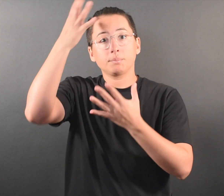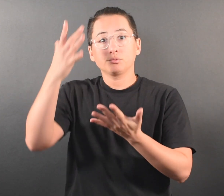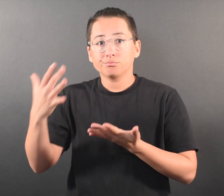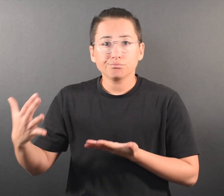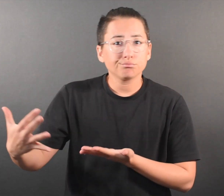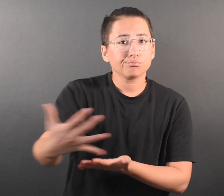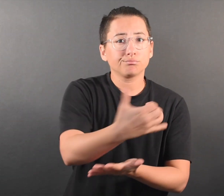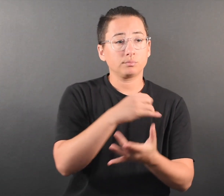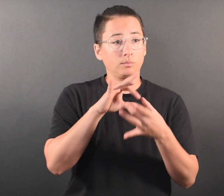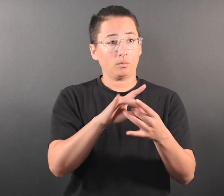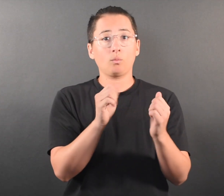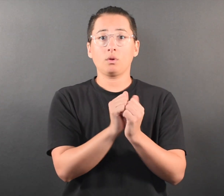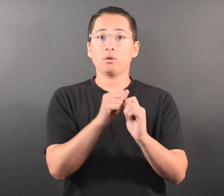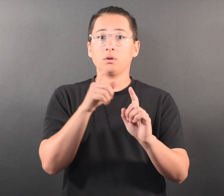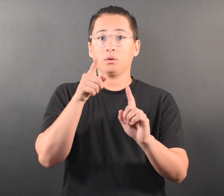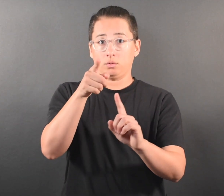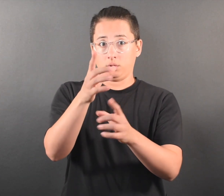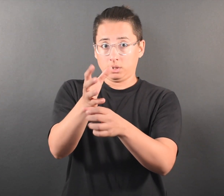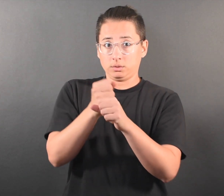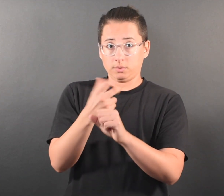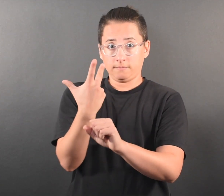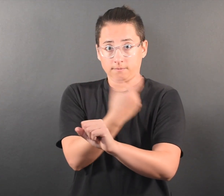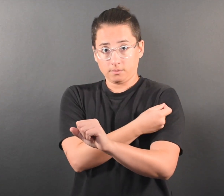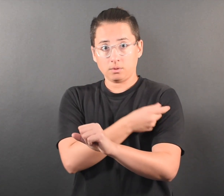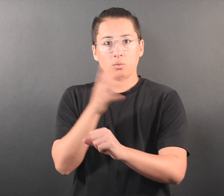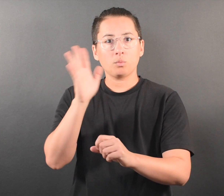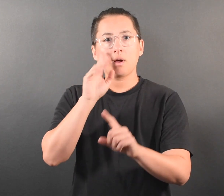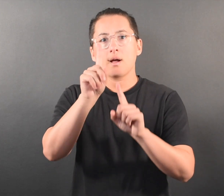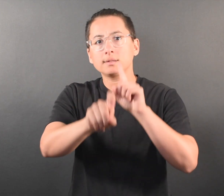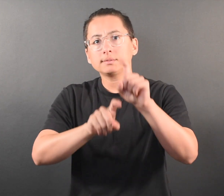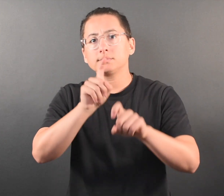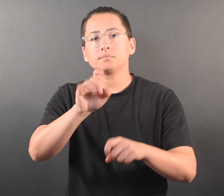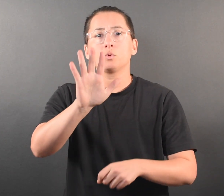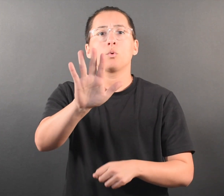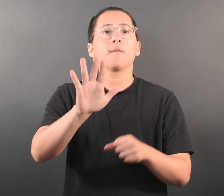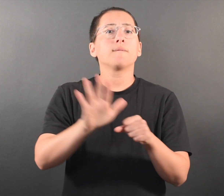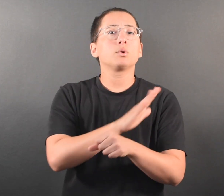Information collected When you get your COVID-19 vaccine,